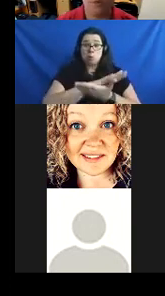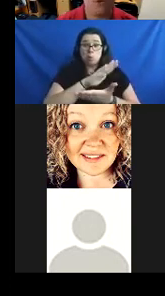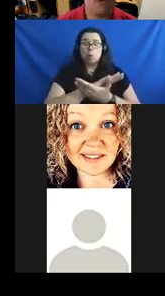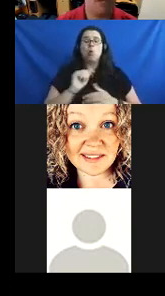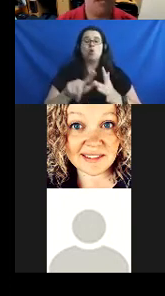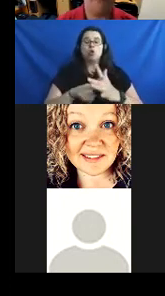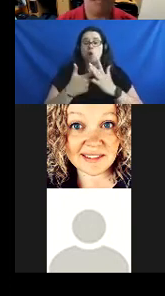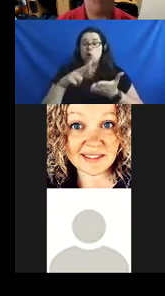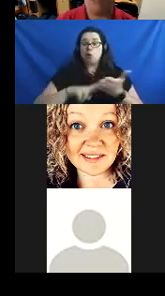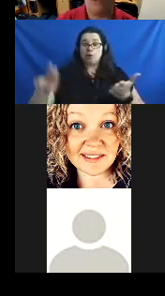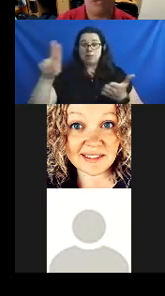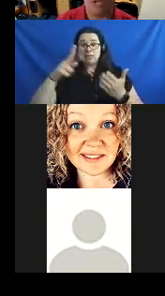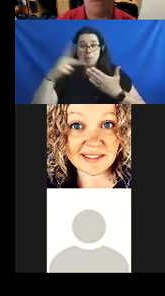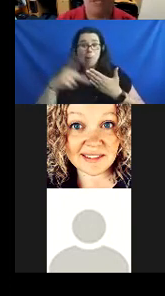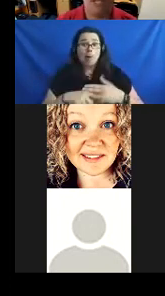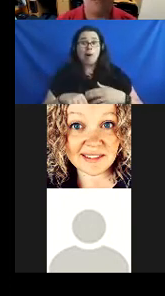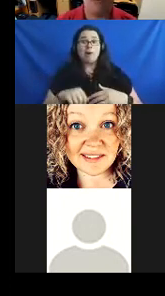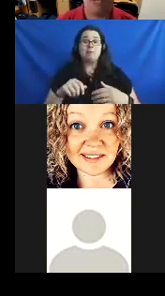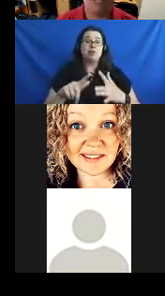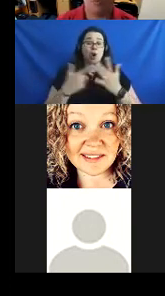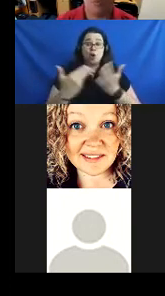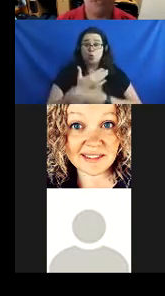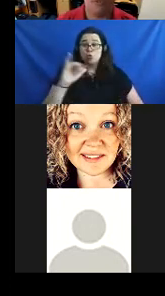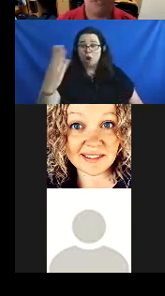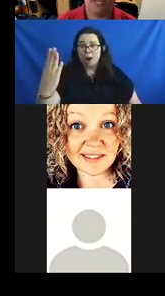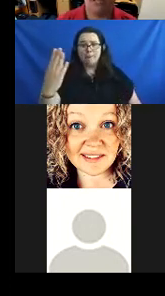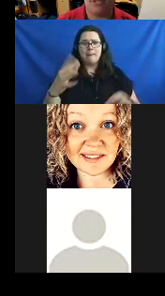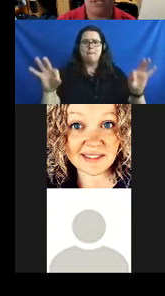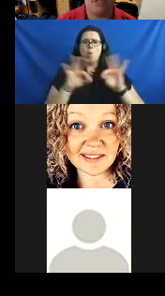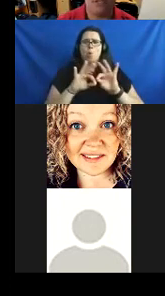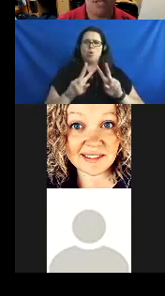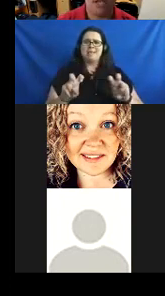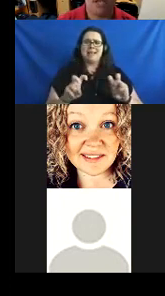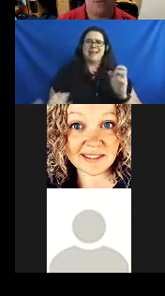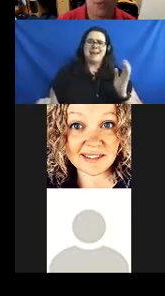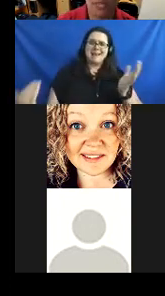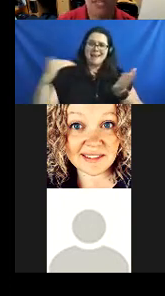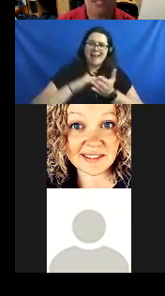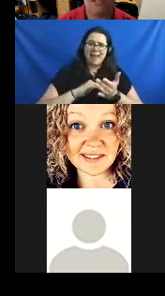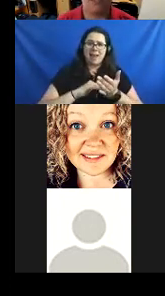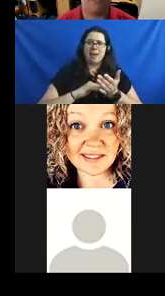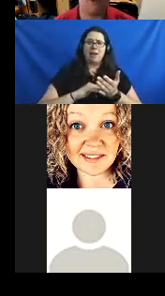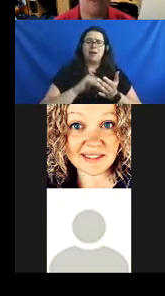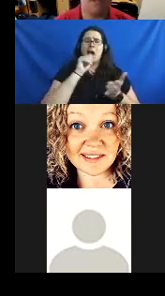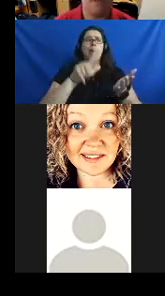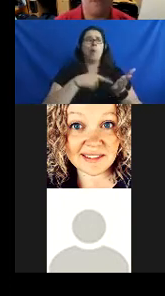PROGRAM, IF THEY START A NEW JOB, IT REALLY IS IMPORTANT TO ASSESS THEIR NEEDS WITHIN EACH OF THOSE ENVIRONMENTS.